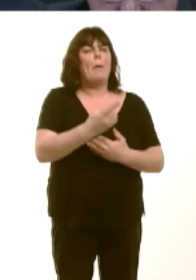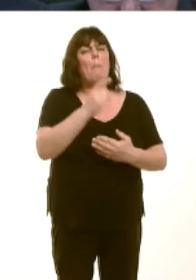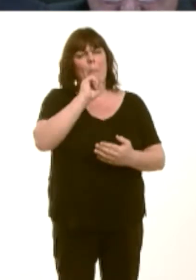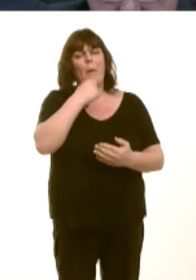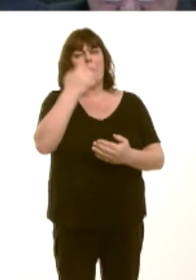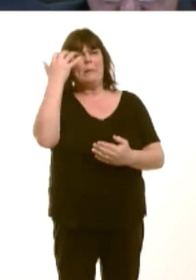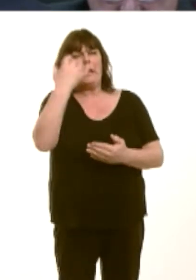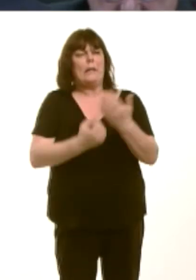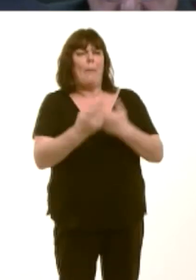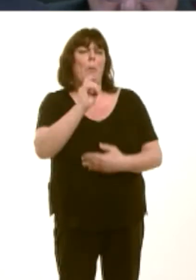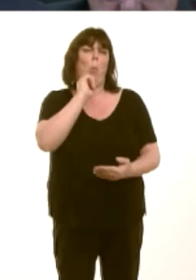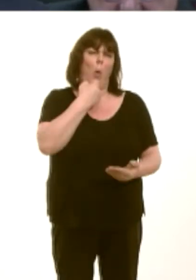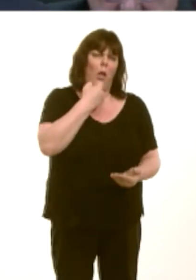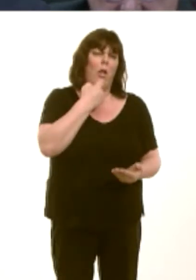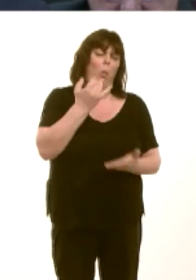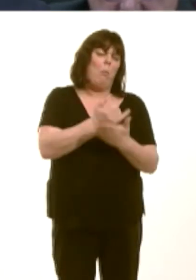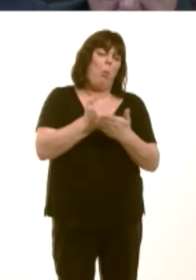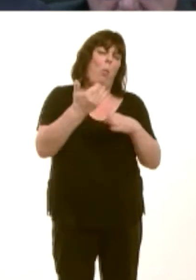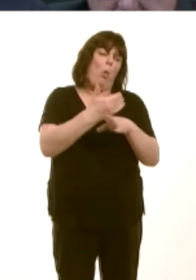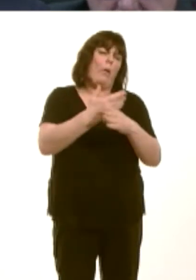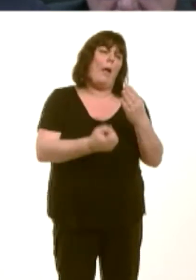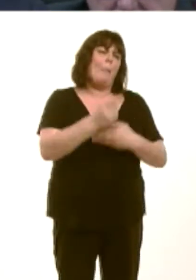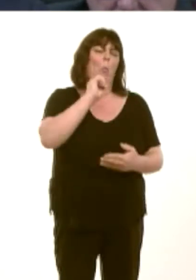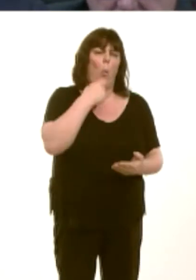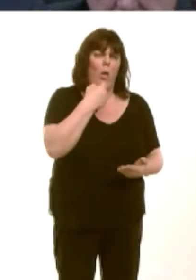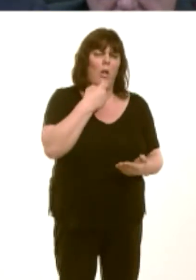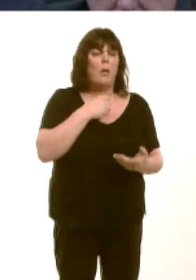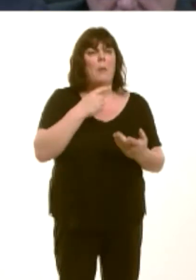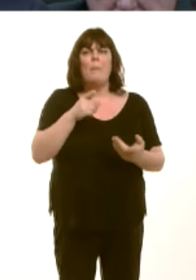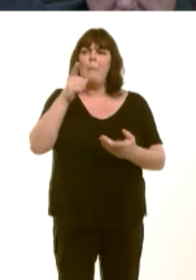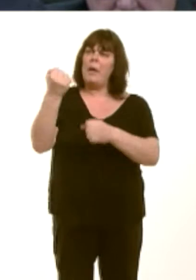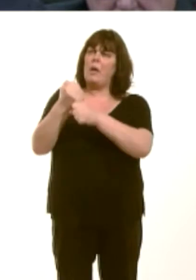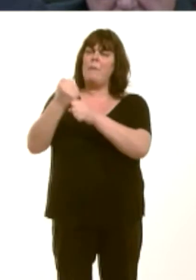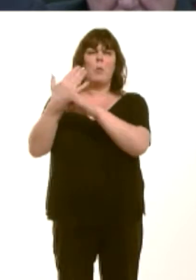What efforts are the Welsh Government making to work with health boards to make sure that